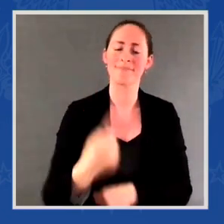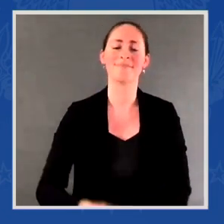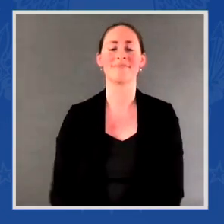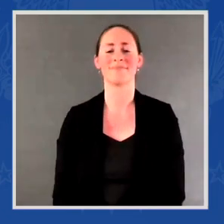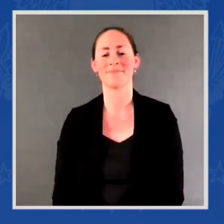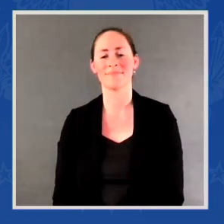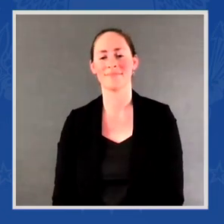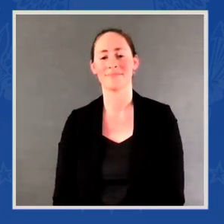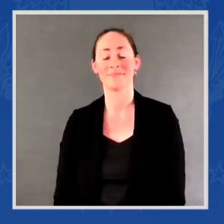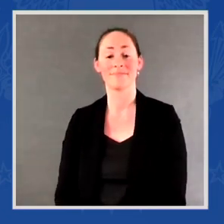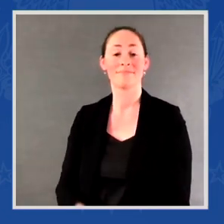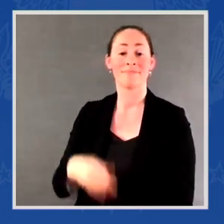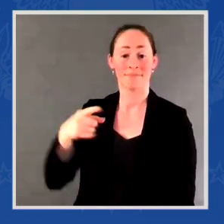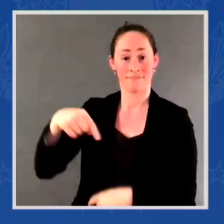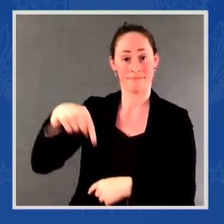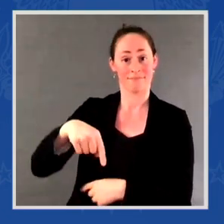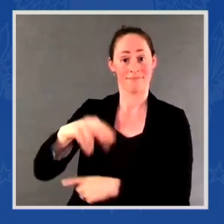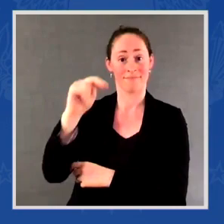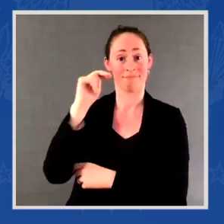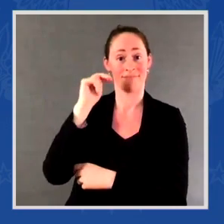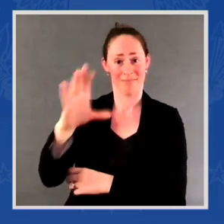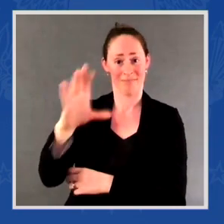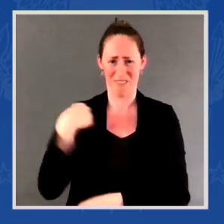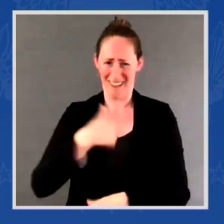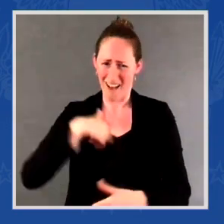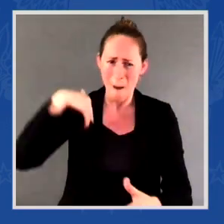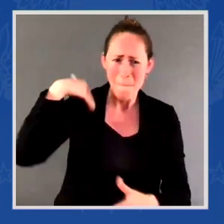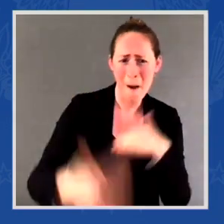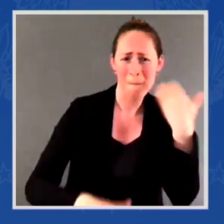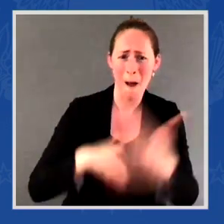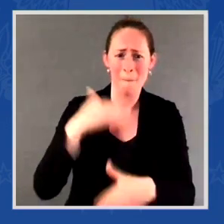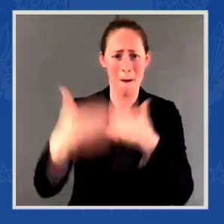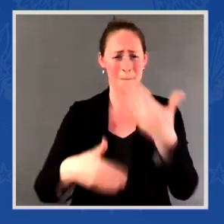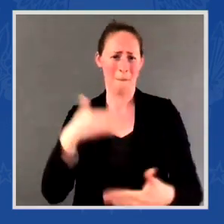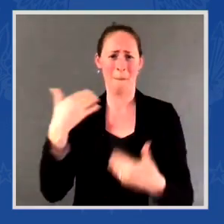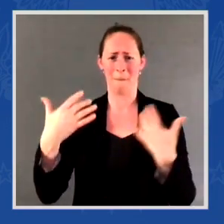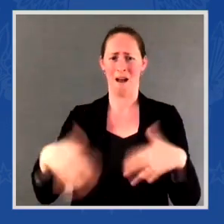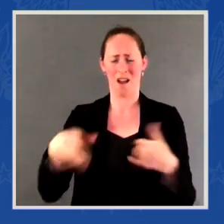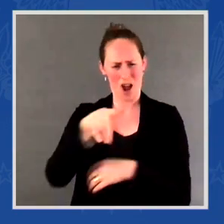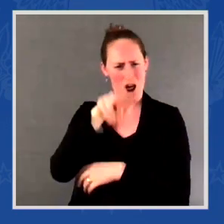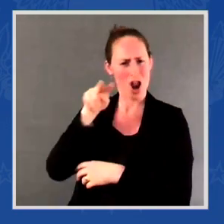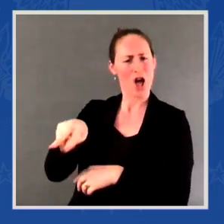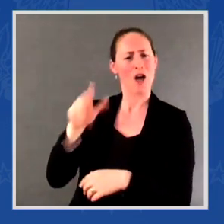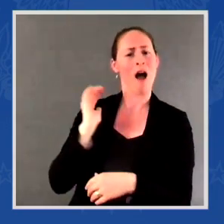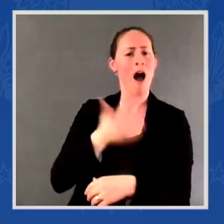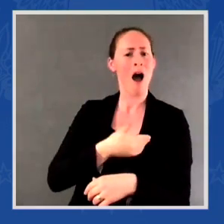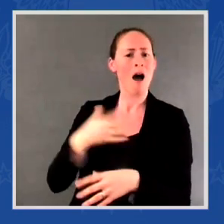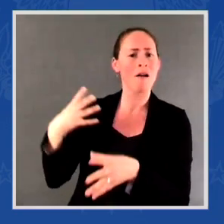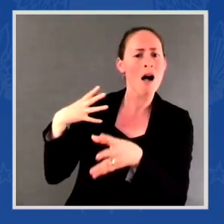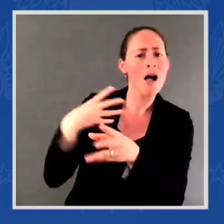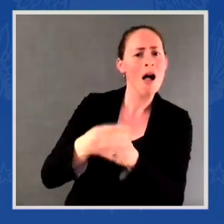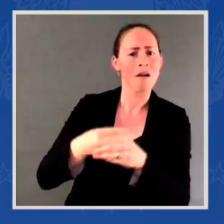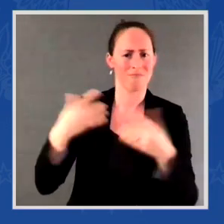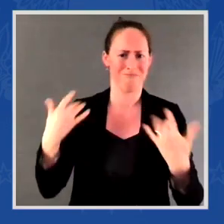and you can look at our performance as we sailed through these uncharted waters during this pandemic.